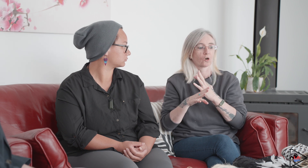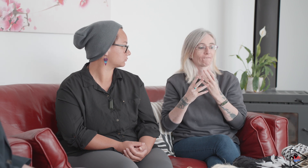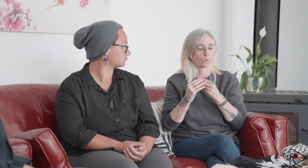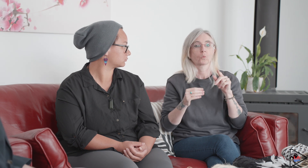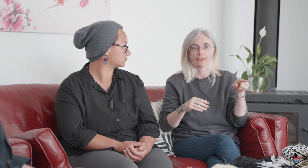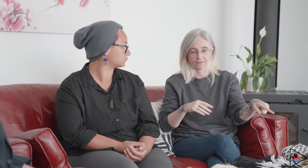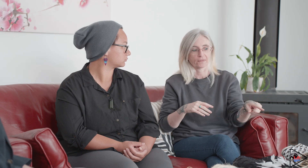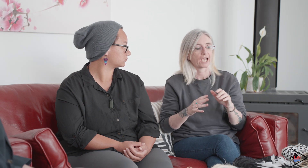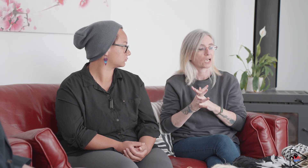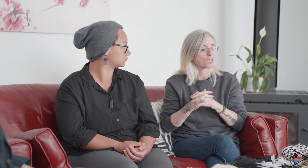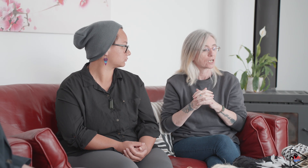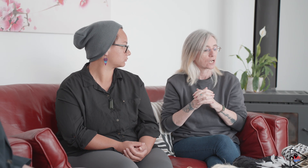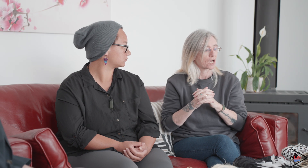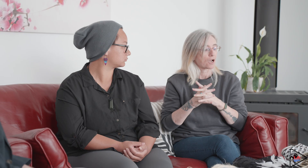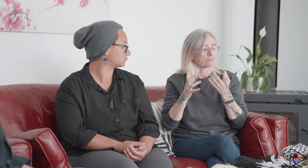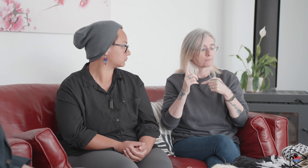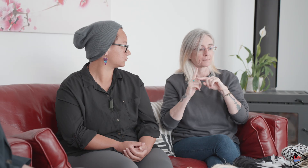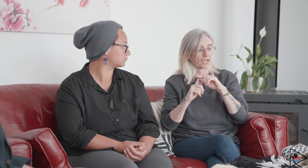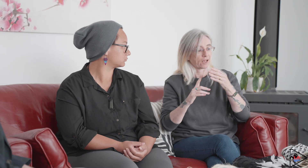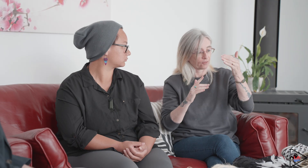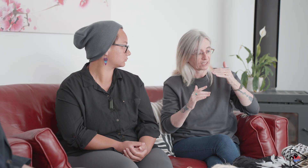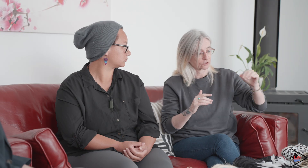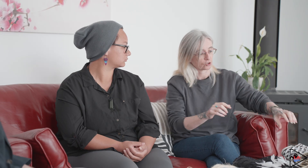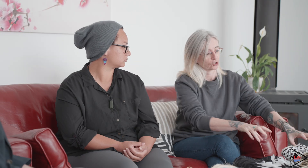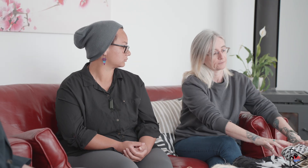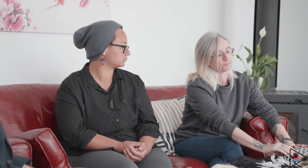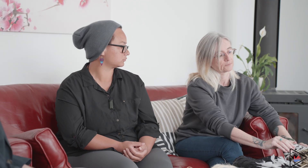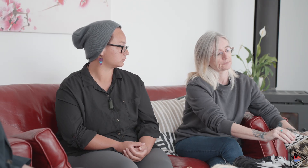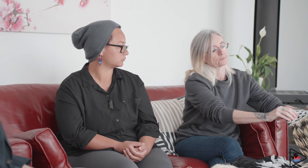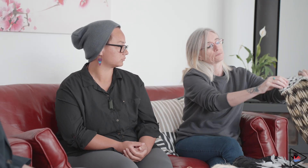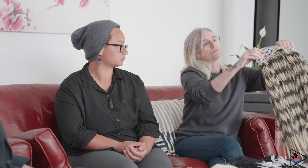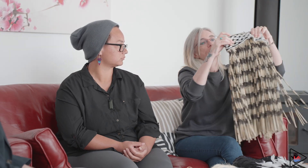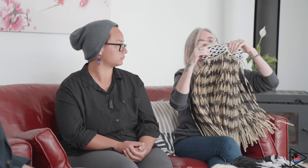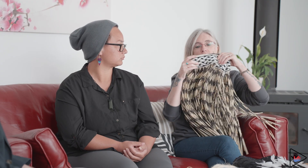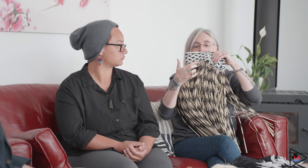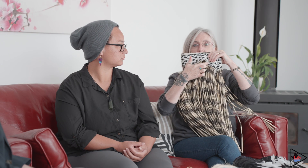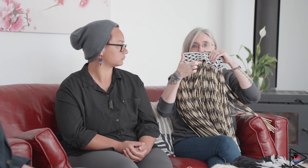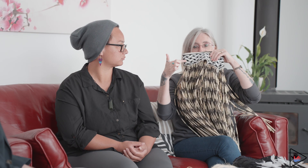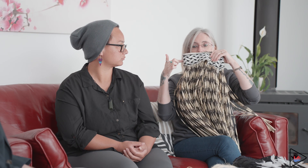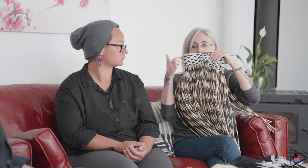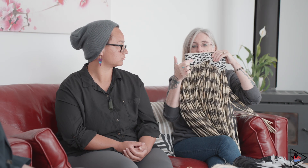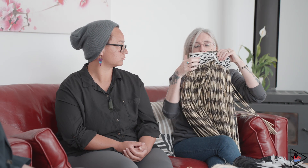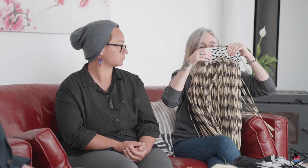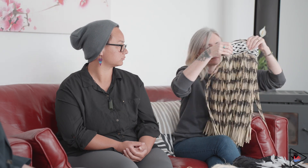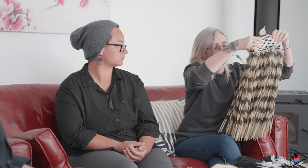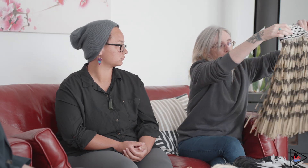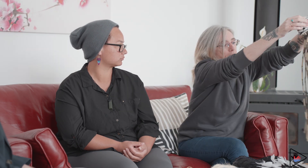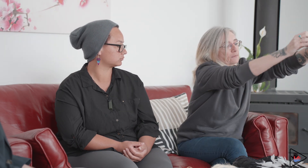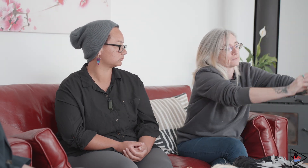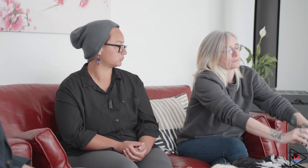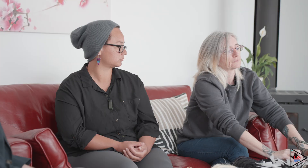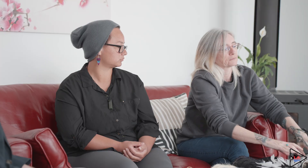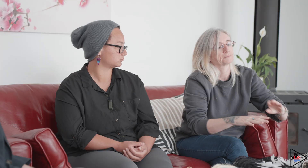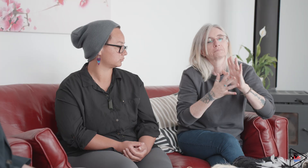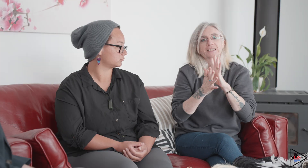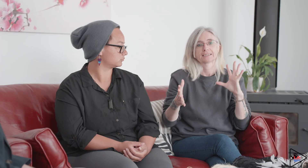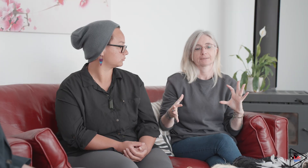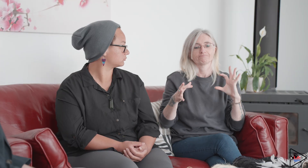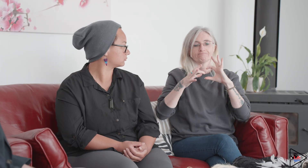involved. Very difficult thing to make this. And you can see here at the top - this waistband.